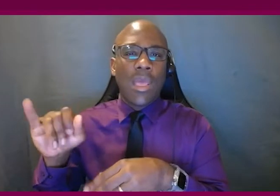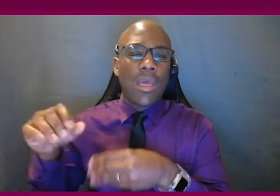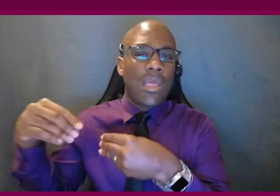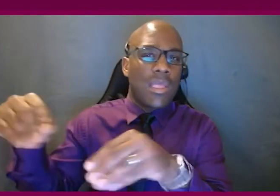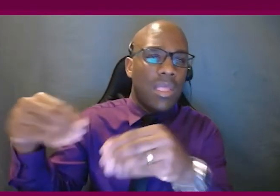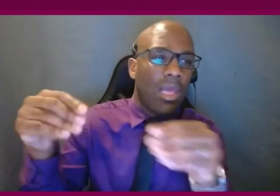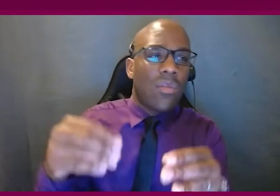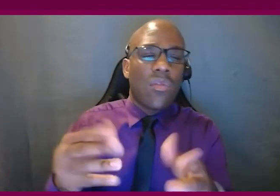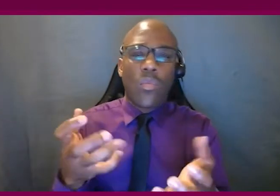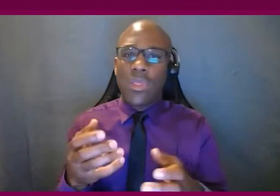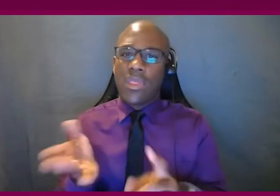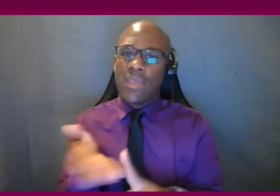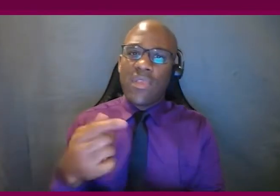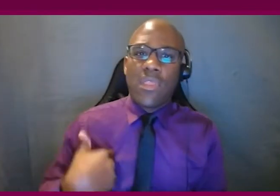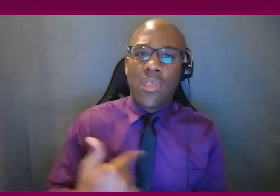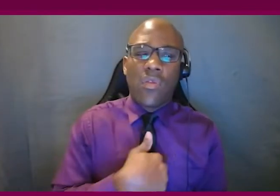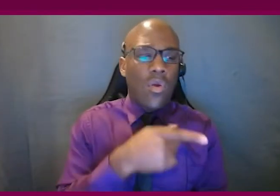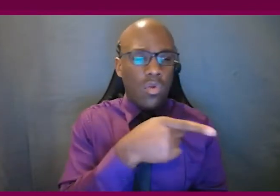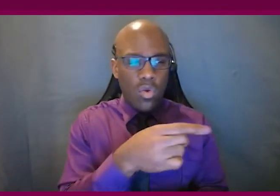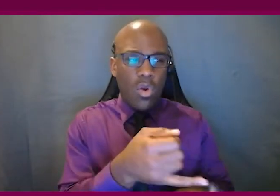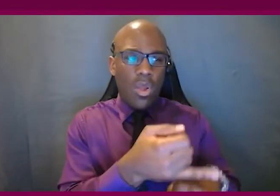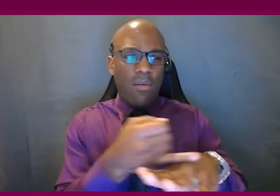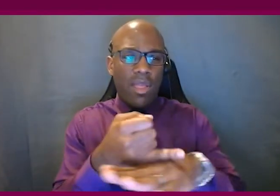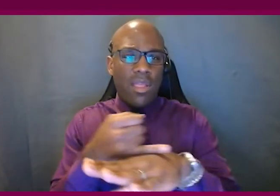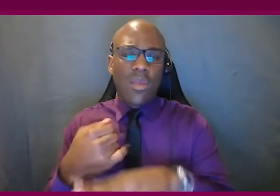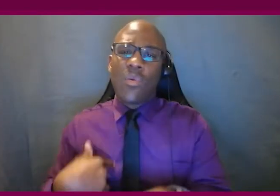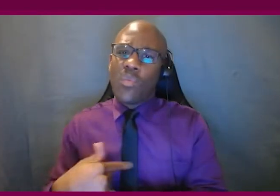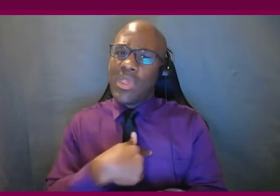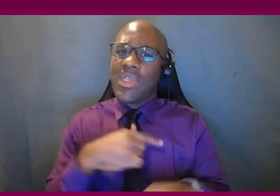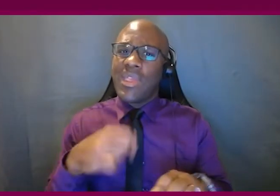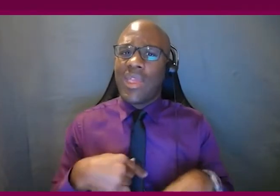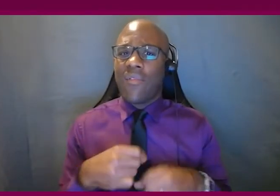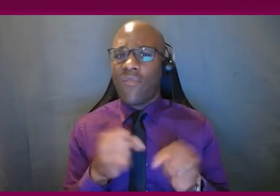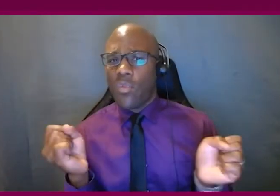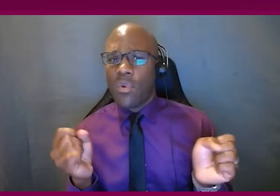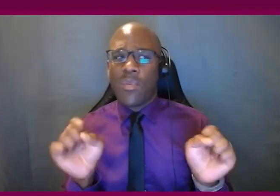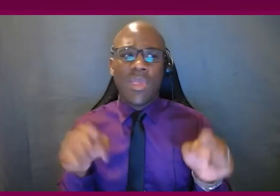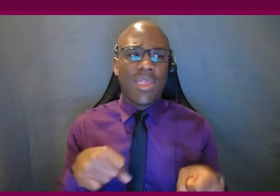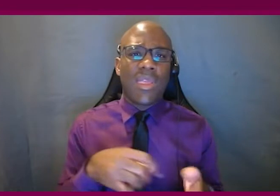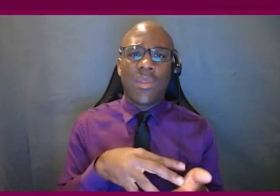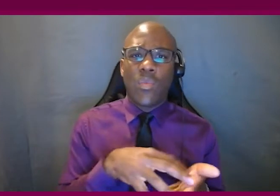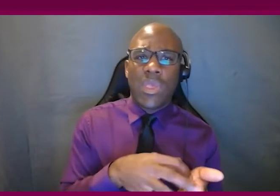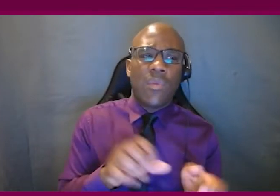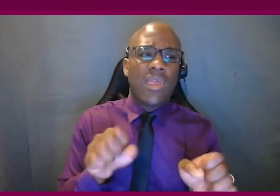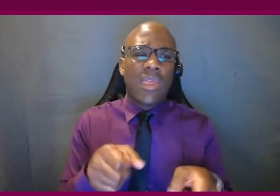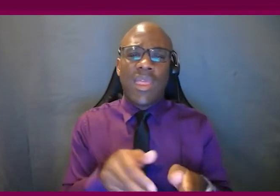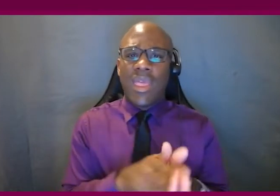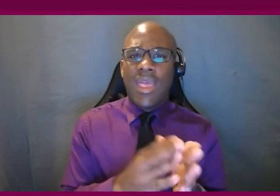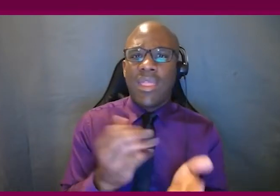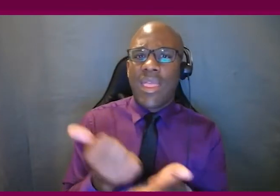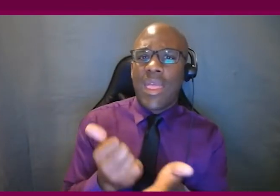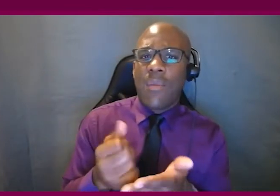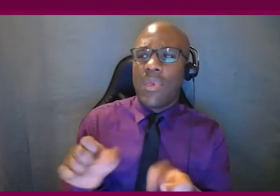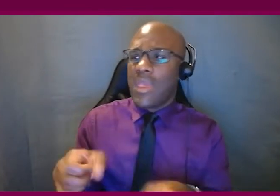So those things are... Interdependency is definitely a theme that I'm trying to explore not only in my own work,